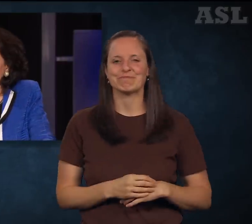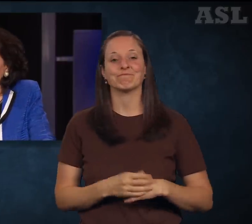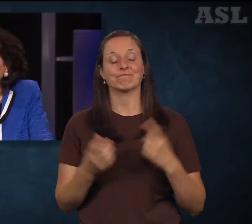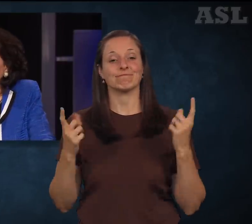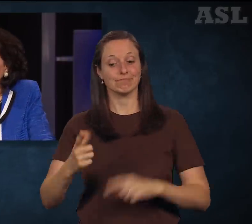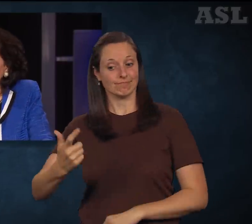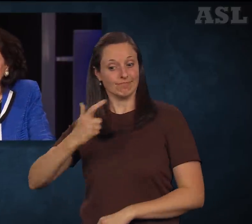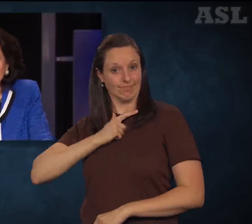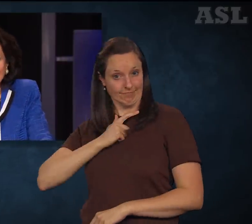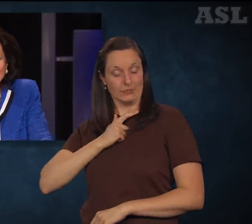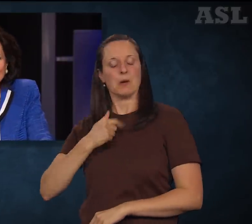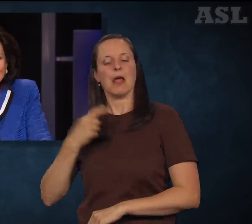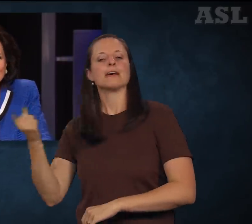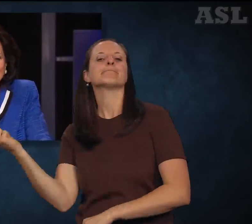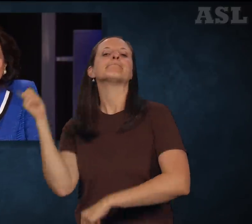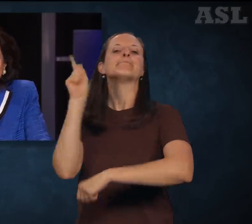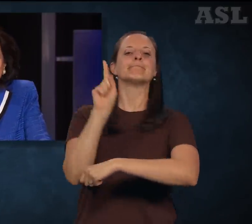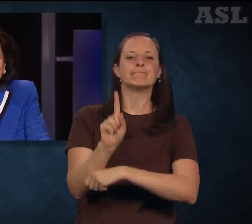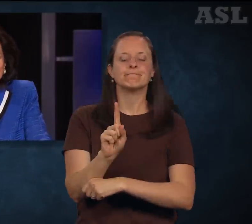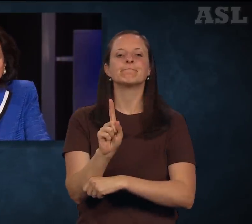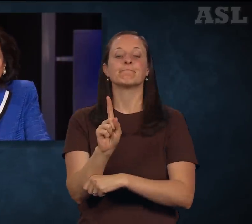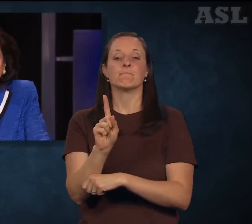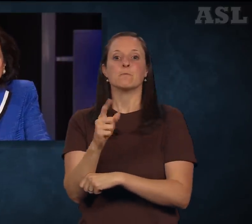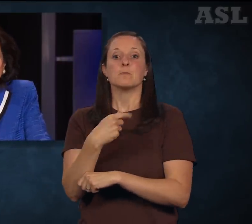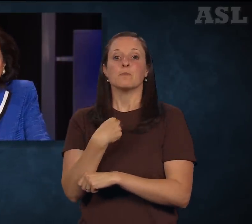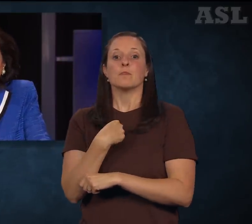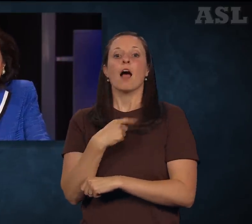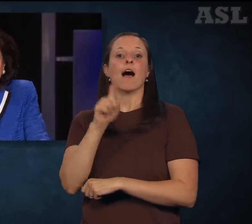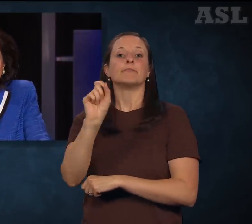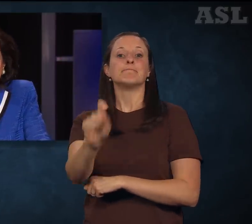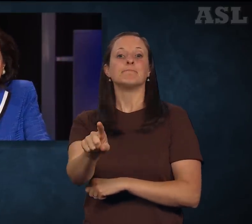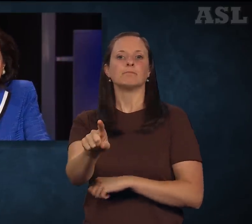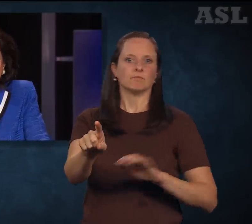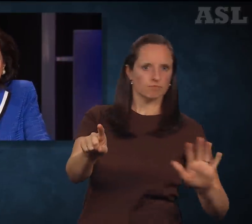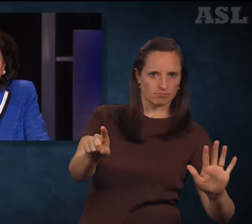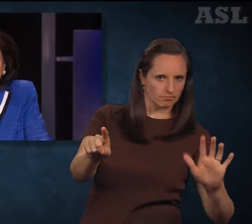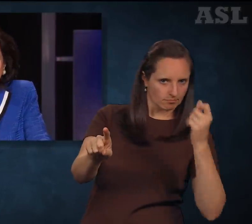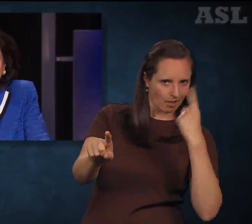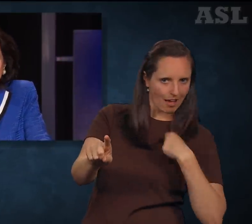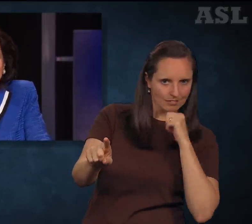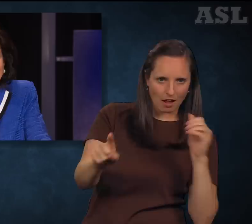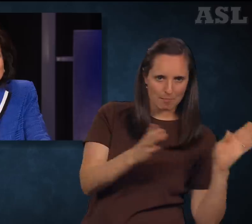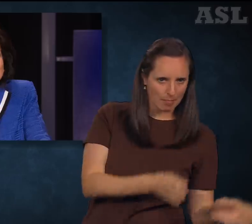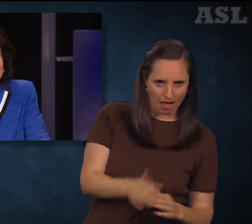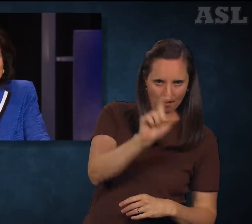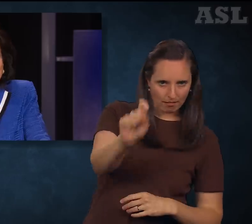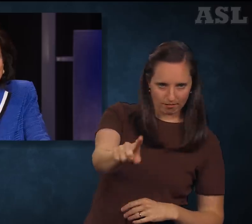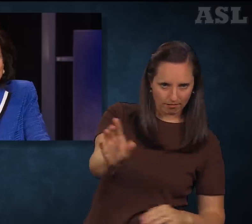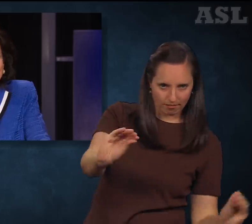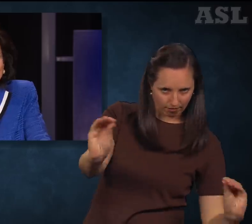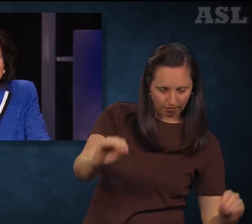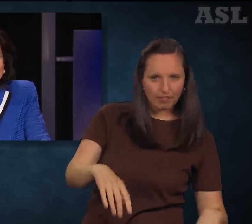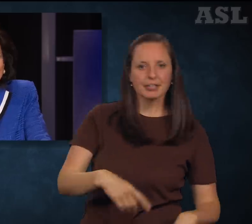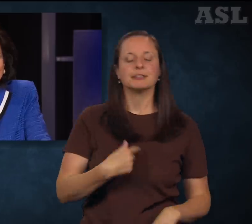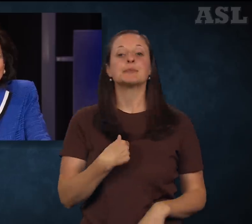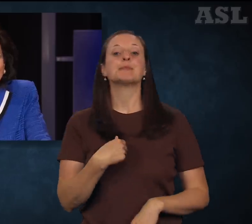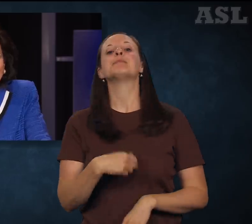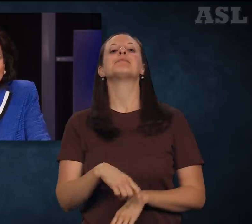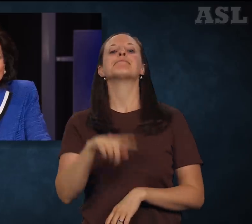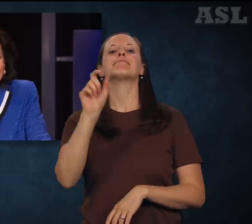WHEN I STEPPED TO THE PULPIT